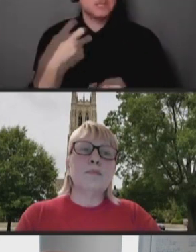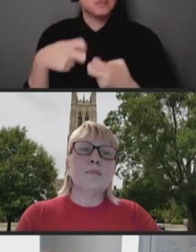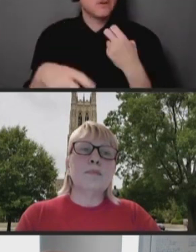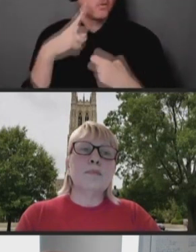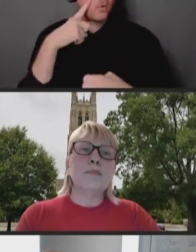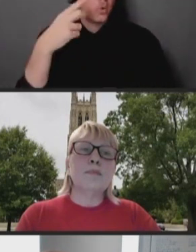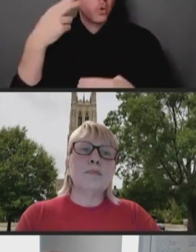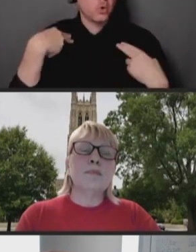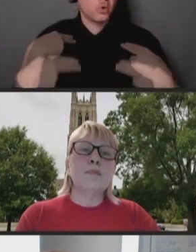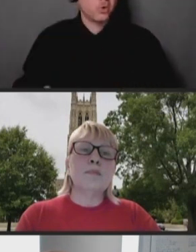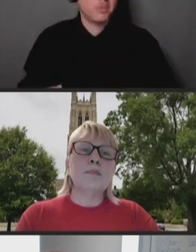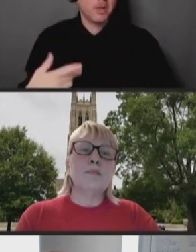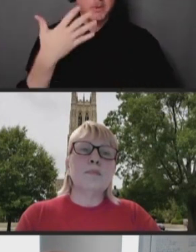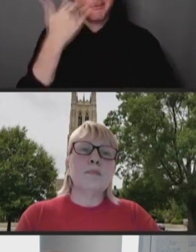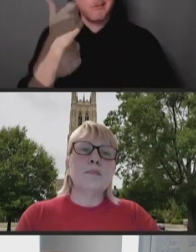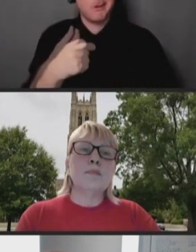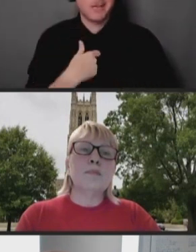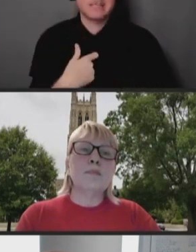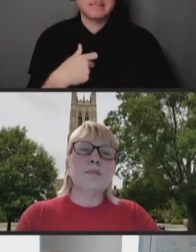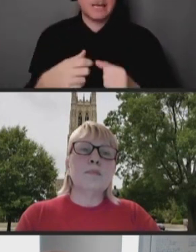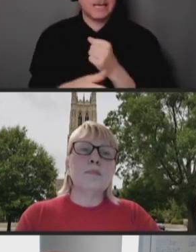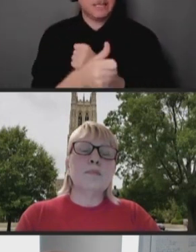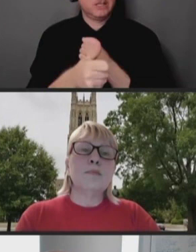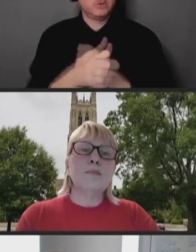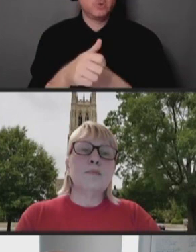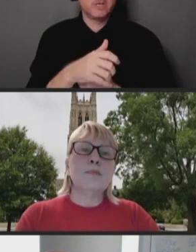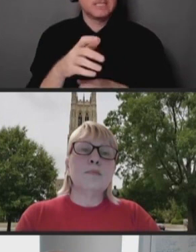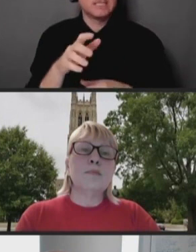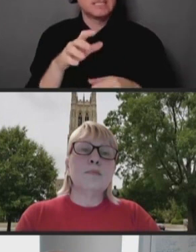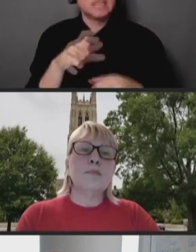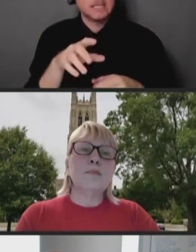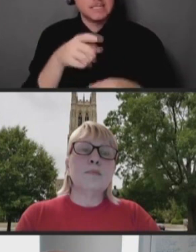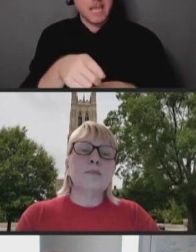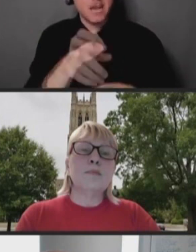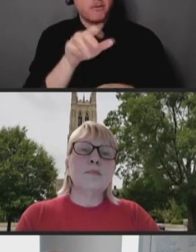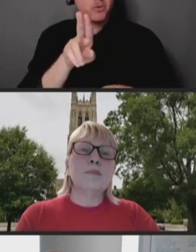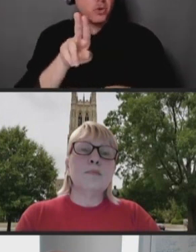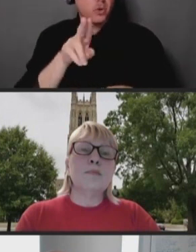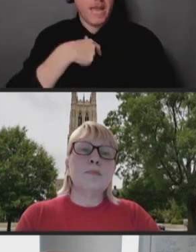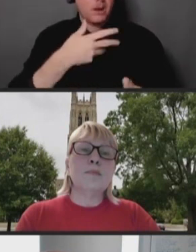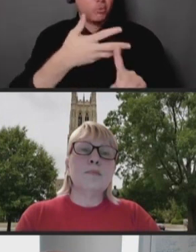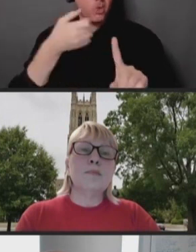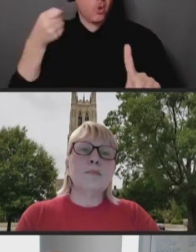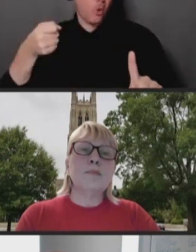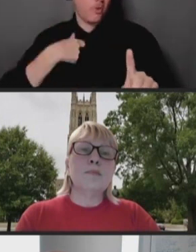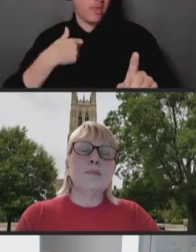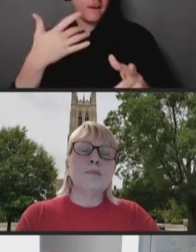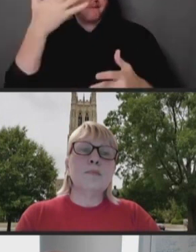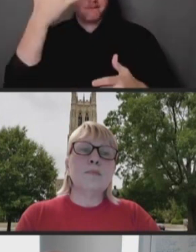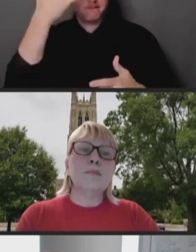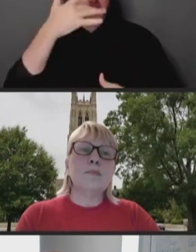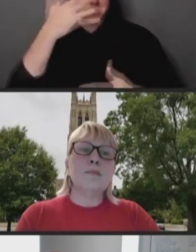with a potentially deadly virus like influenza to withhold vaccines from humans, whereas the mice don't complain.